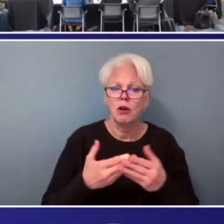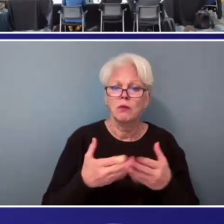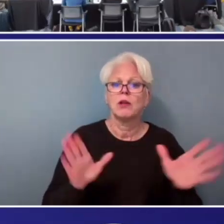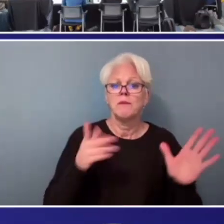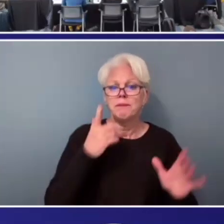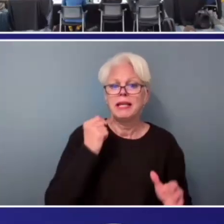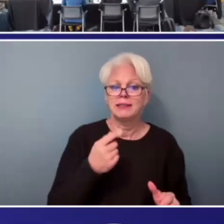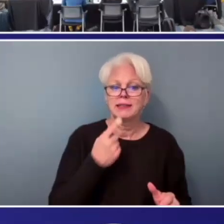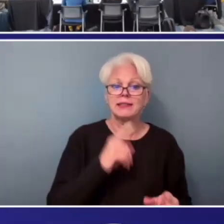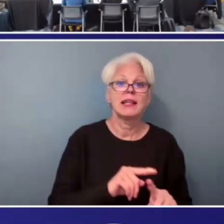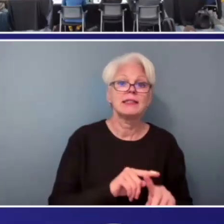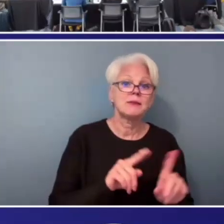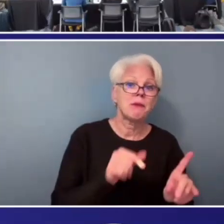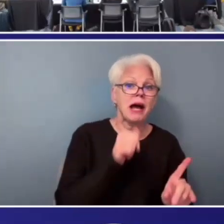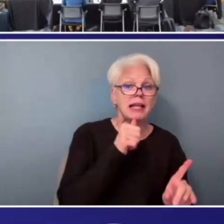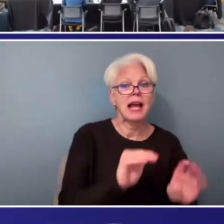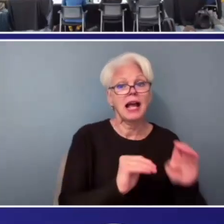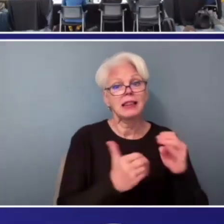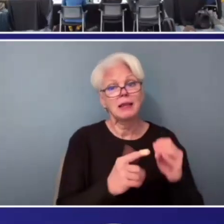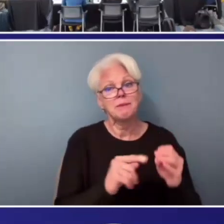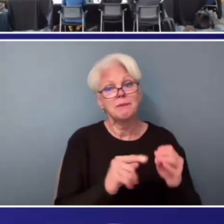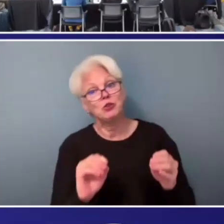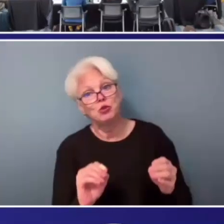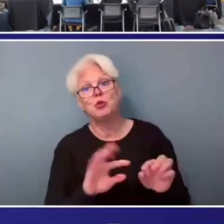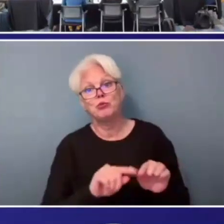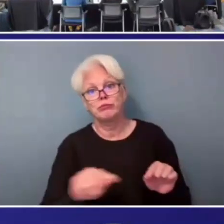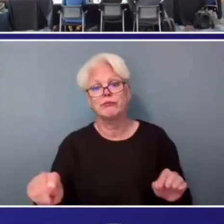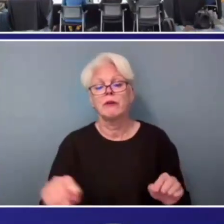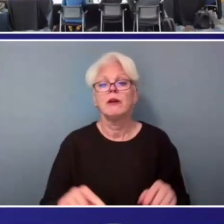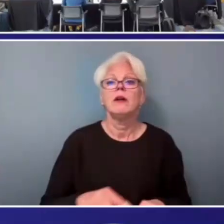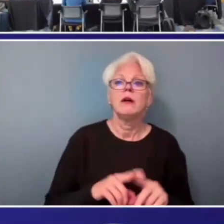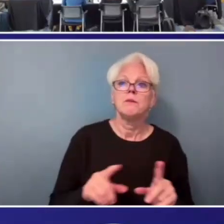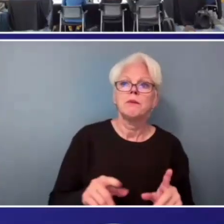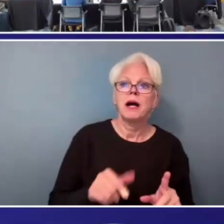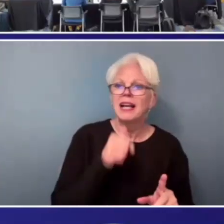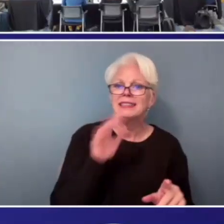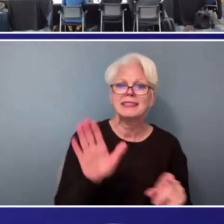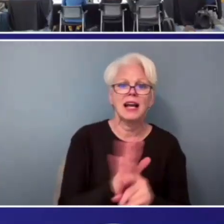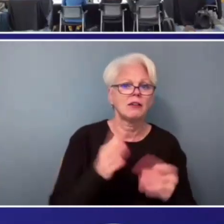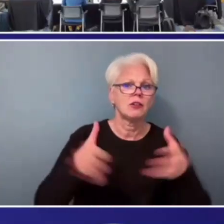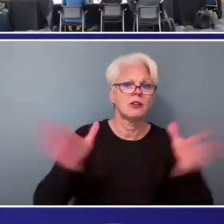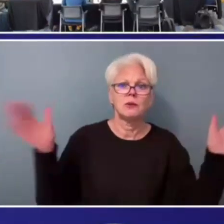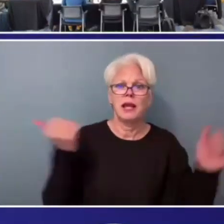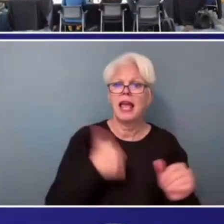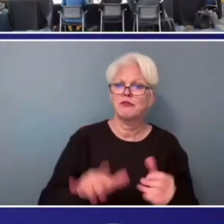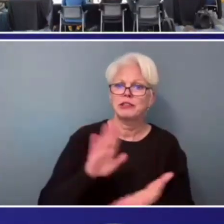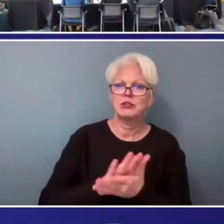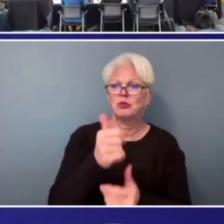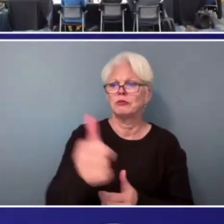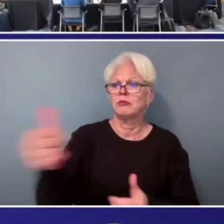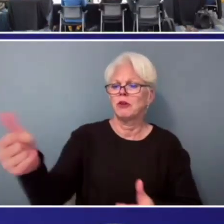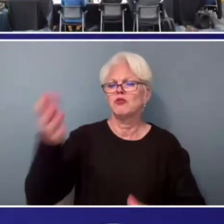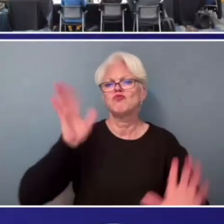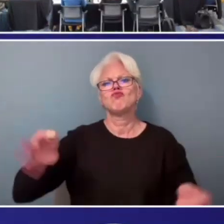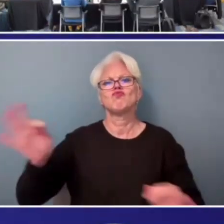But I still think it needs to be -- it's not like a wide open playing field where every school just gets to decide if they're -- they have a professional degree.